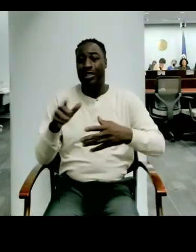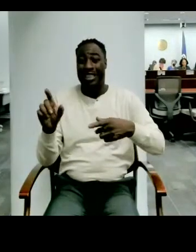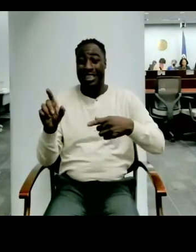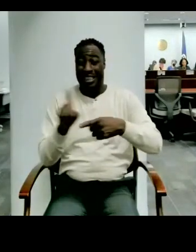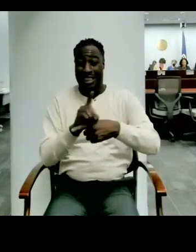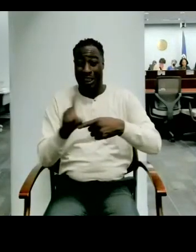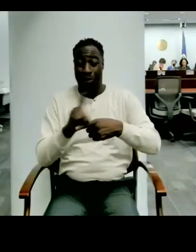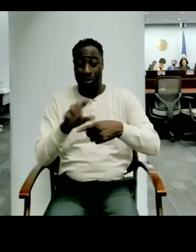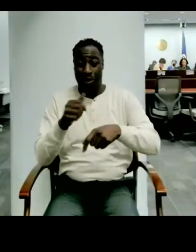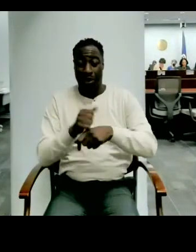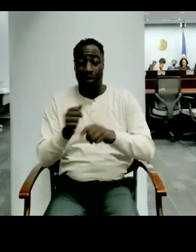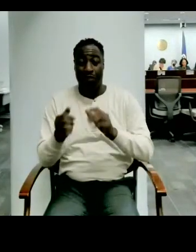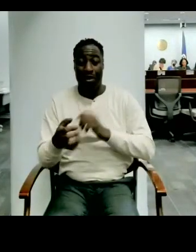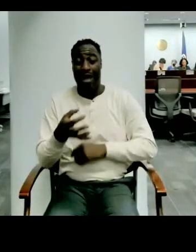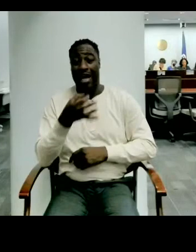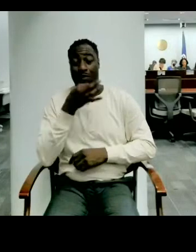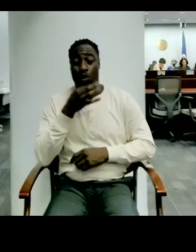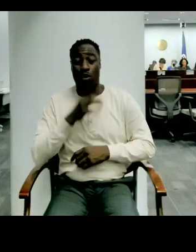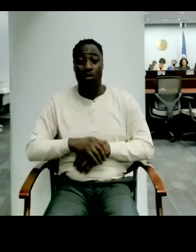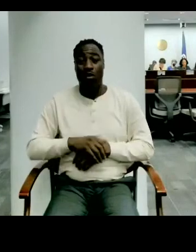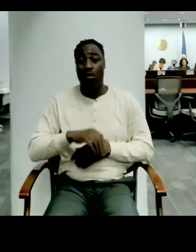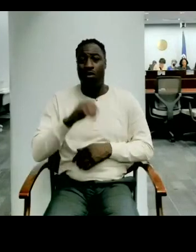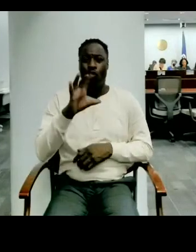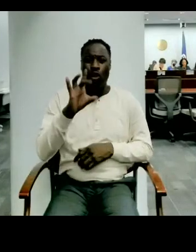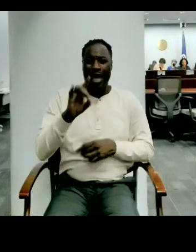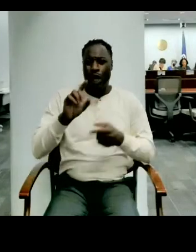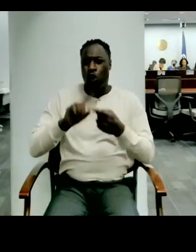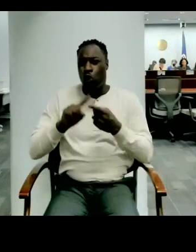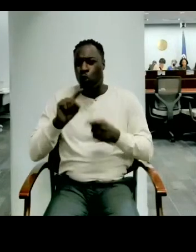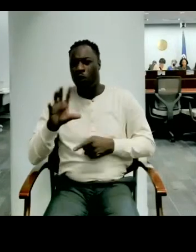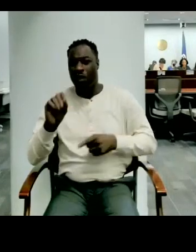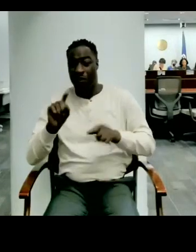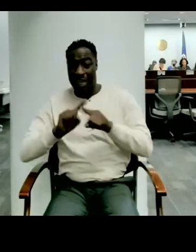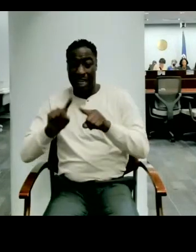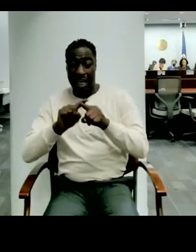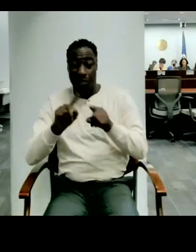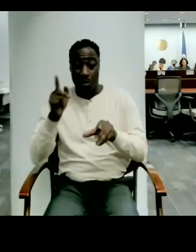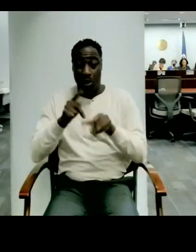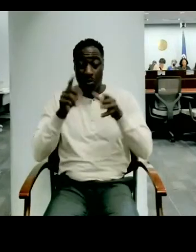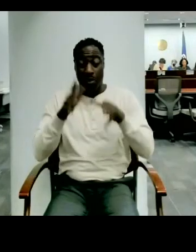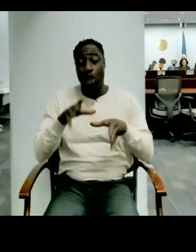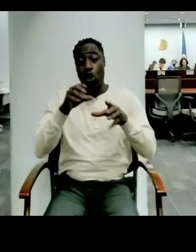about four does gren, about 48, 45 to 50 participants including industrial